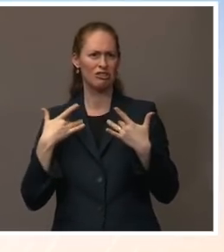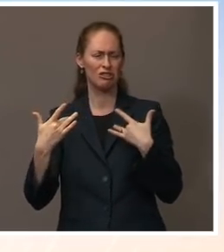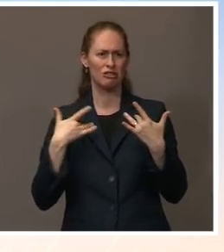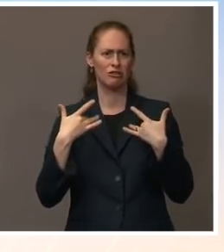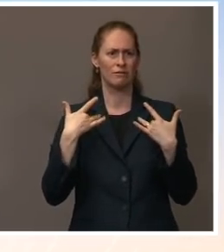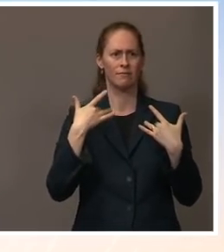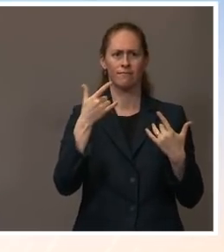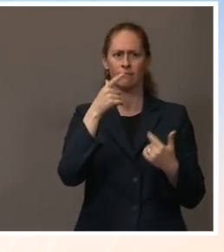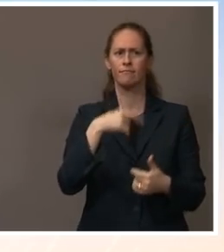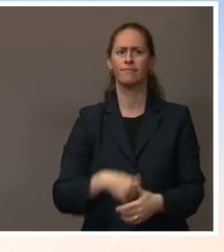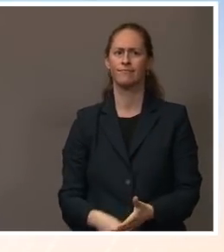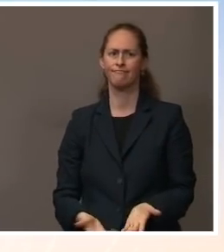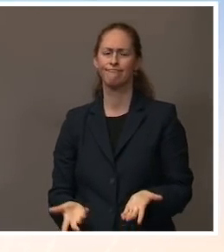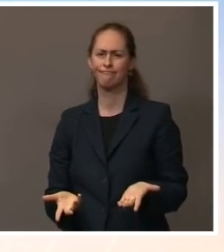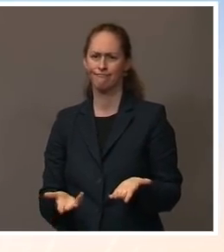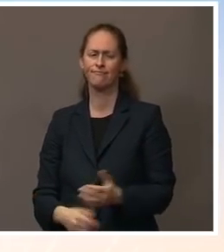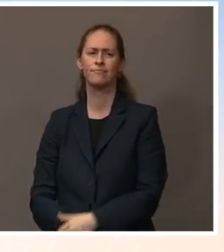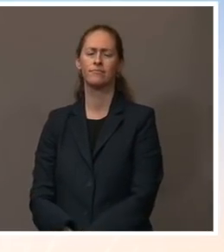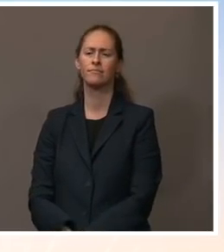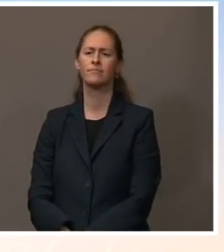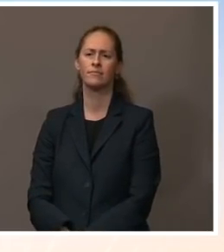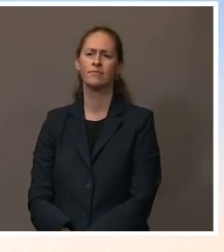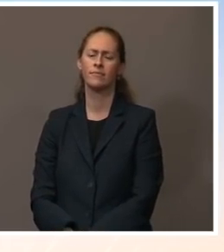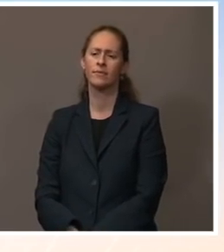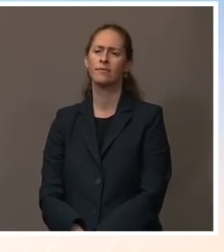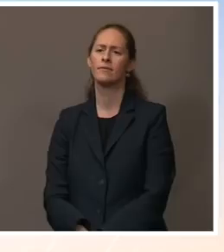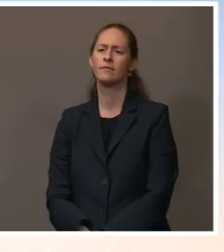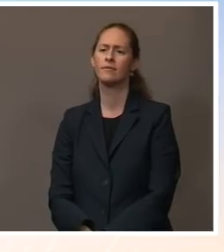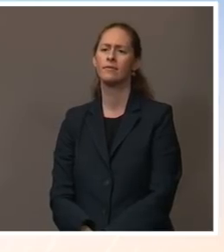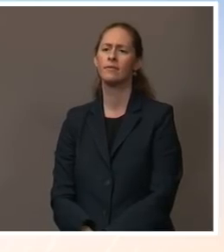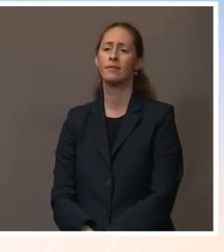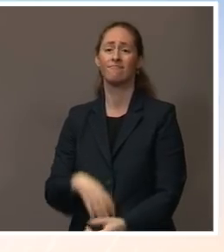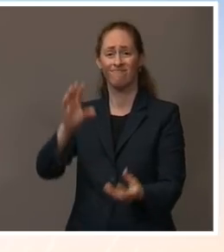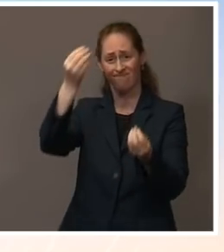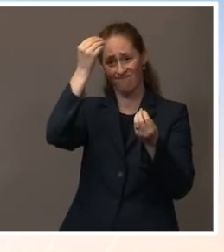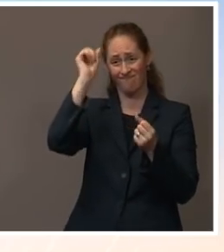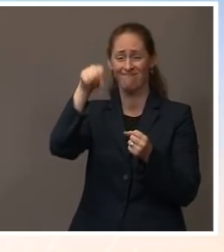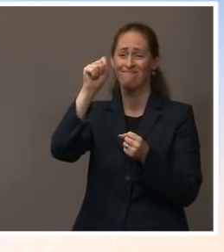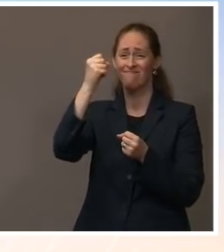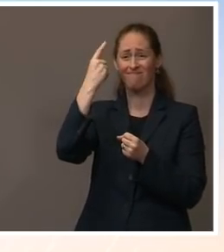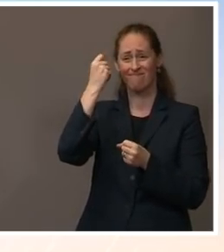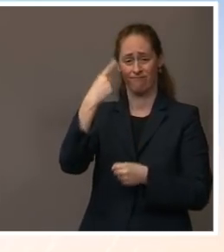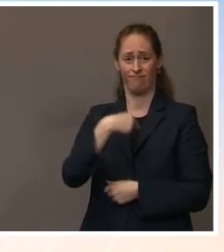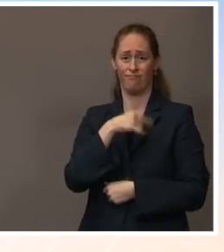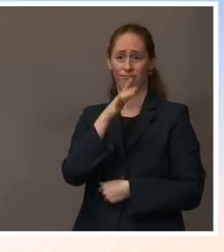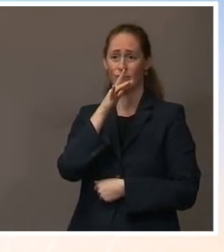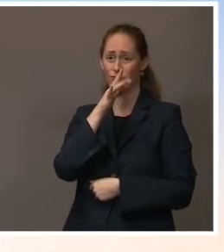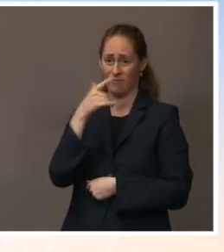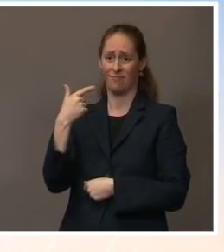Well, as a parent of a couple kids myself who are not yet eligible to be vaccinated, I think the challenge is we need to be vigilant